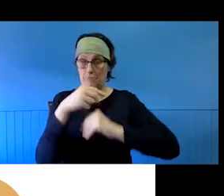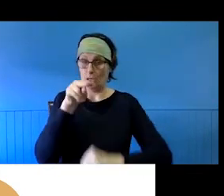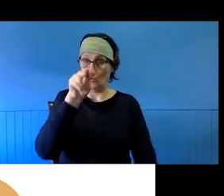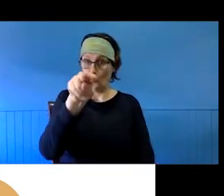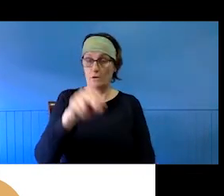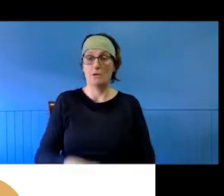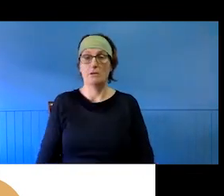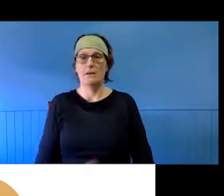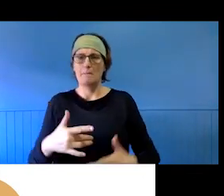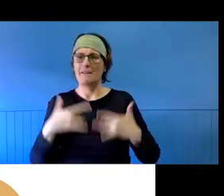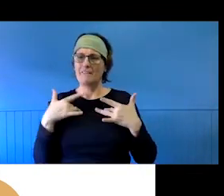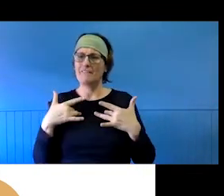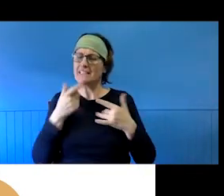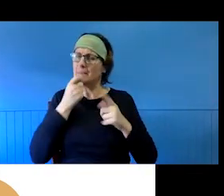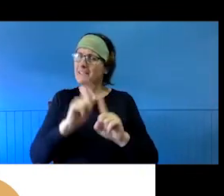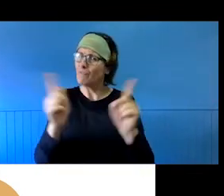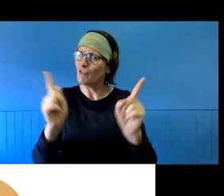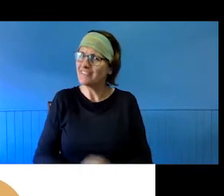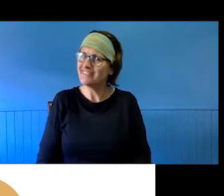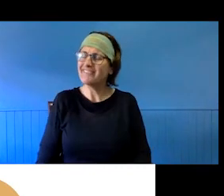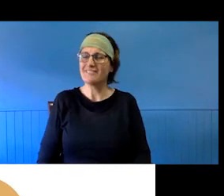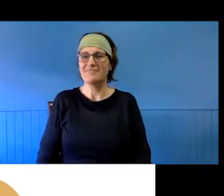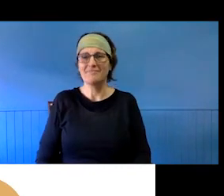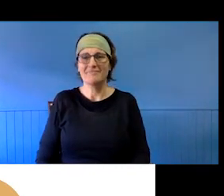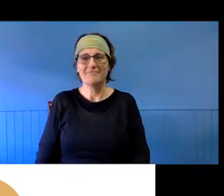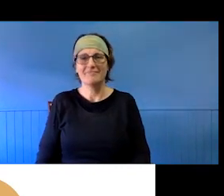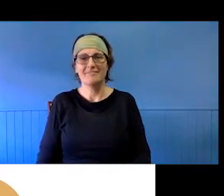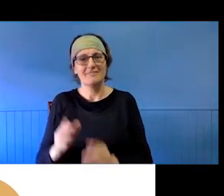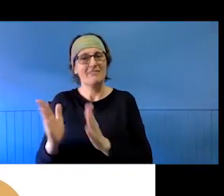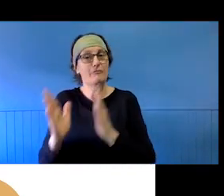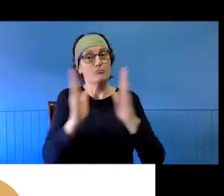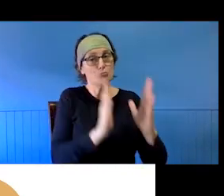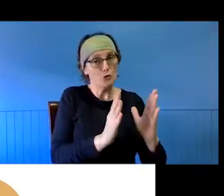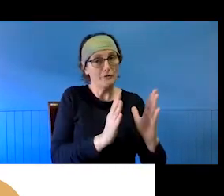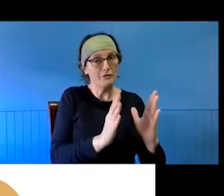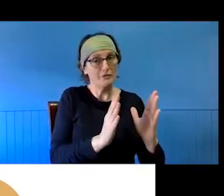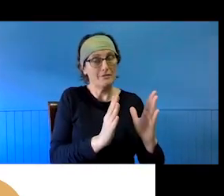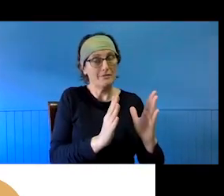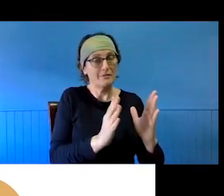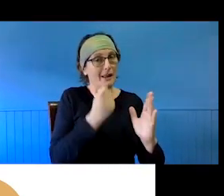it does feel a little bit different than when I come and I'm at the side